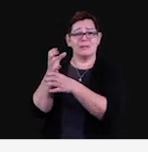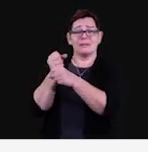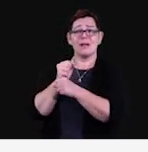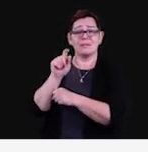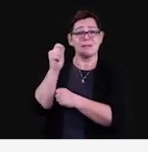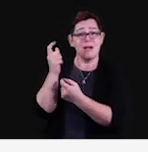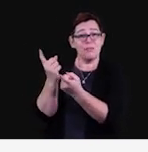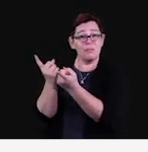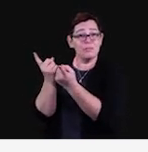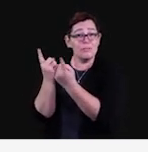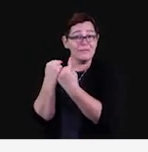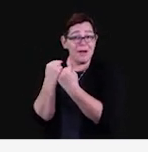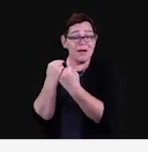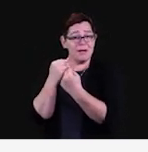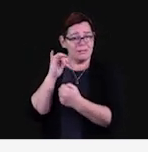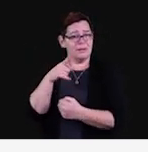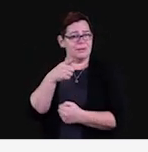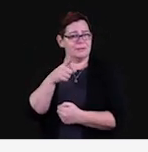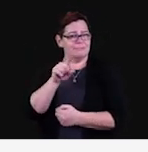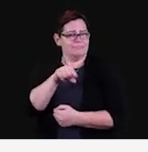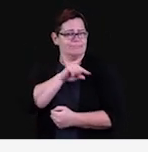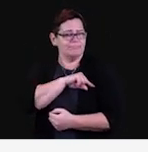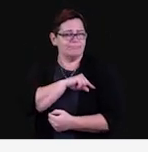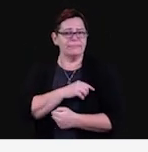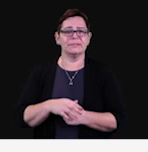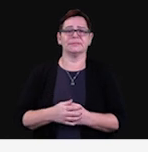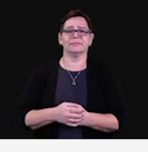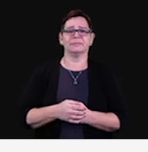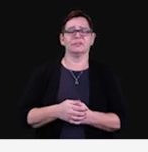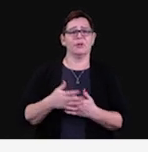you want to receive benefits and credits that you may be eligible for.